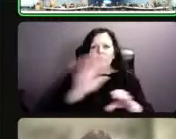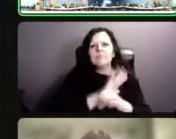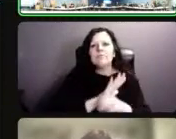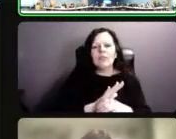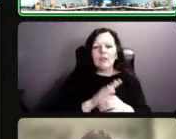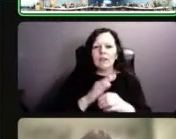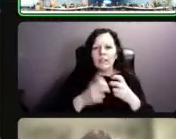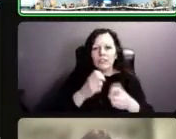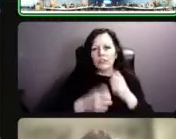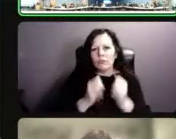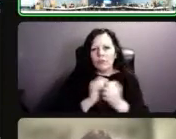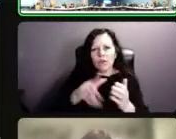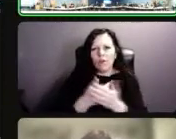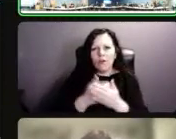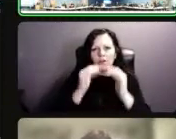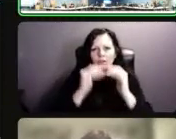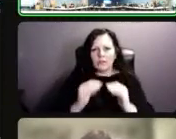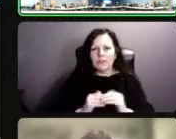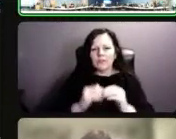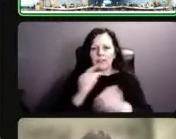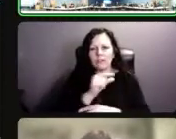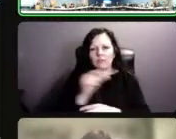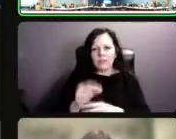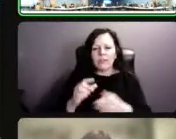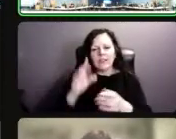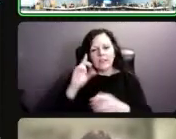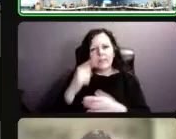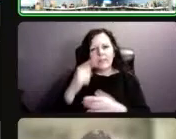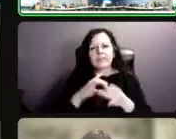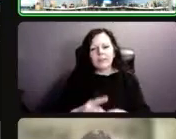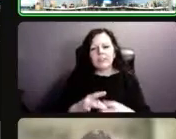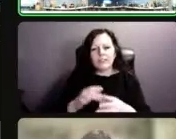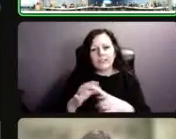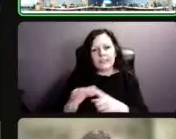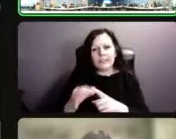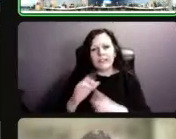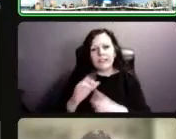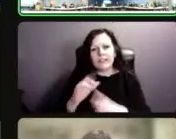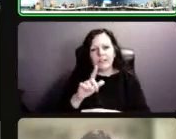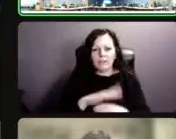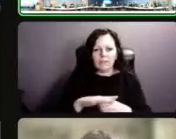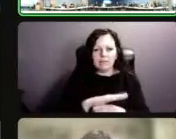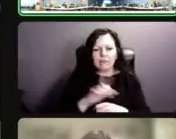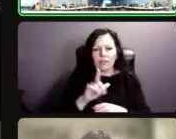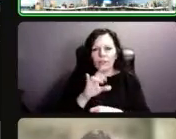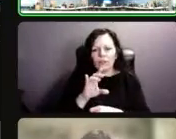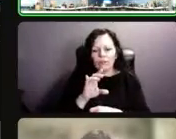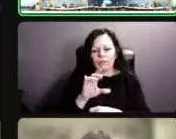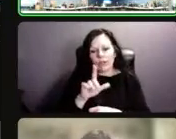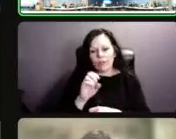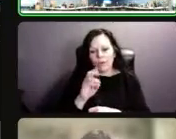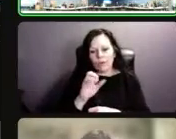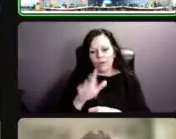DUE TO COMPRESSION IS A WIDESPREAD ISSUE IN OREGON.